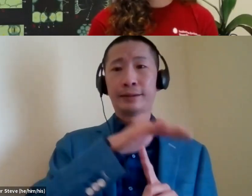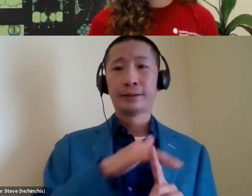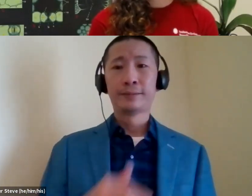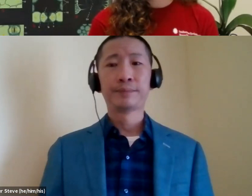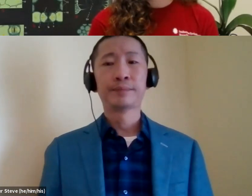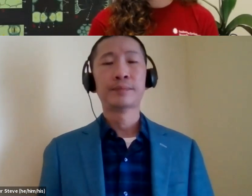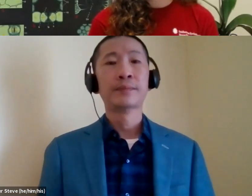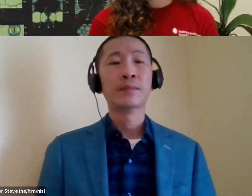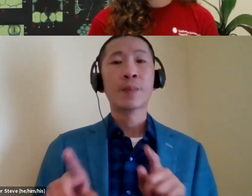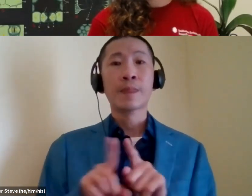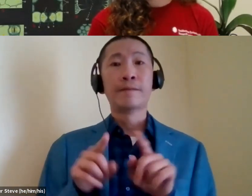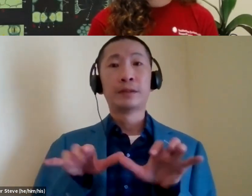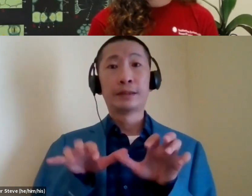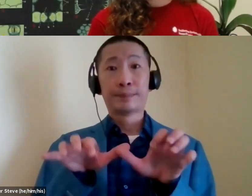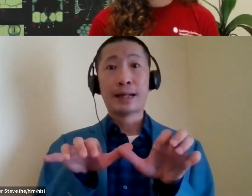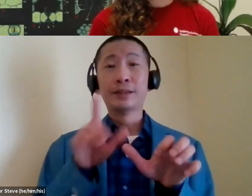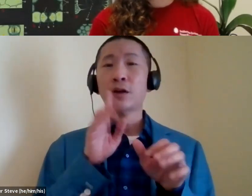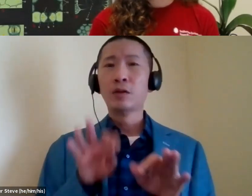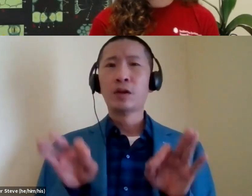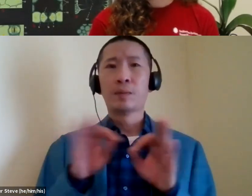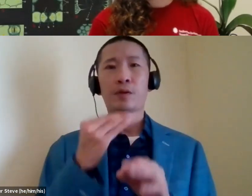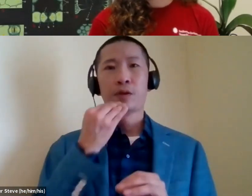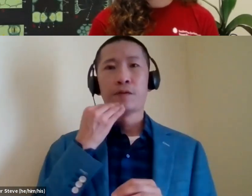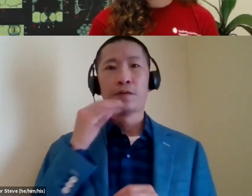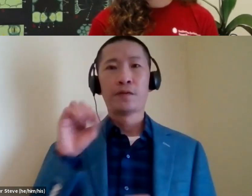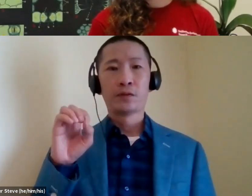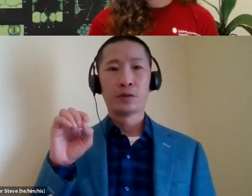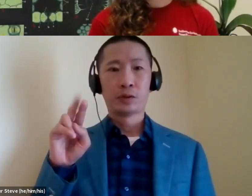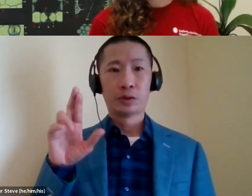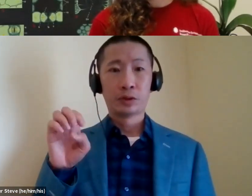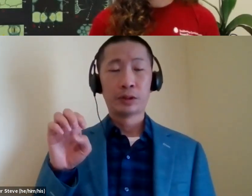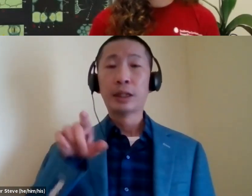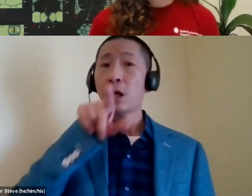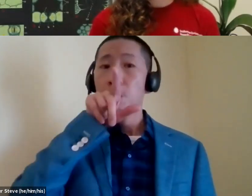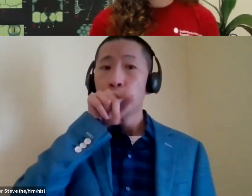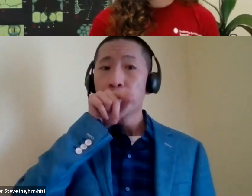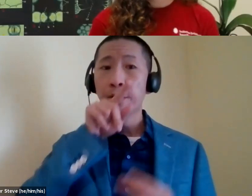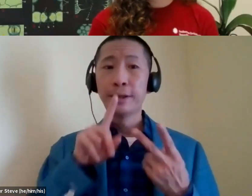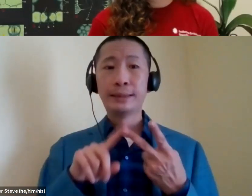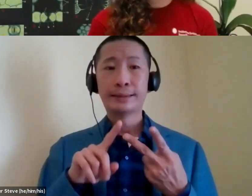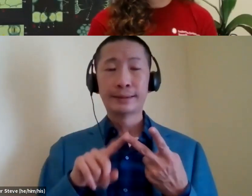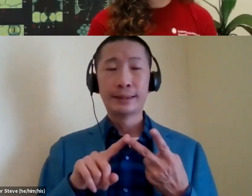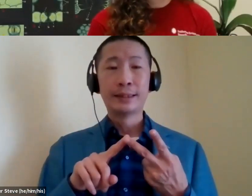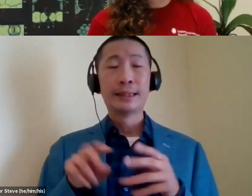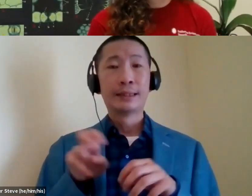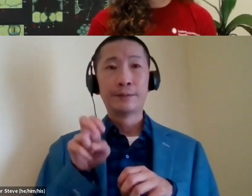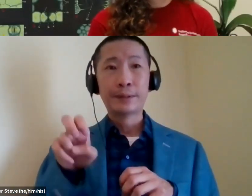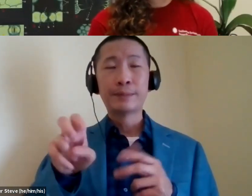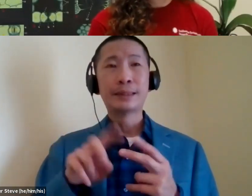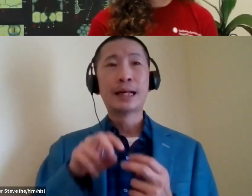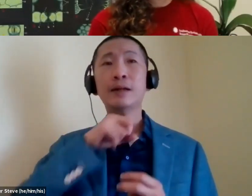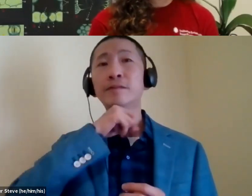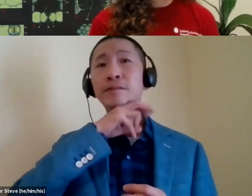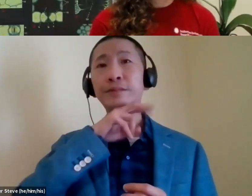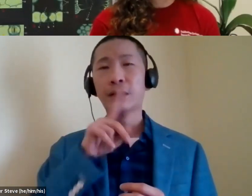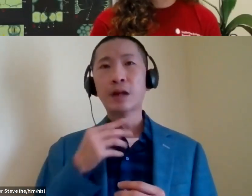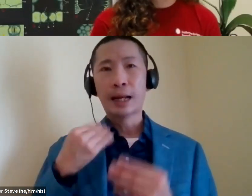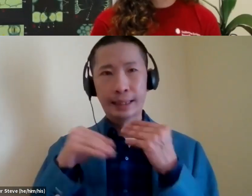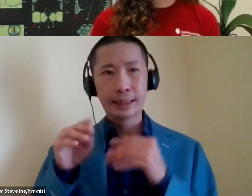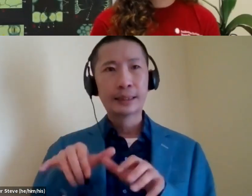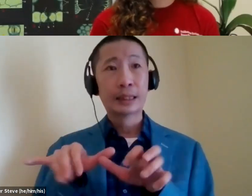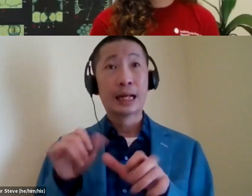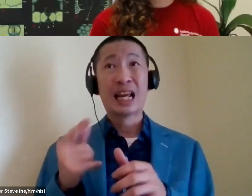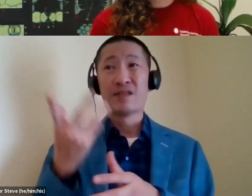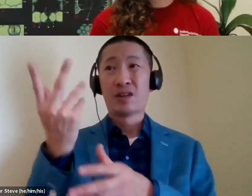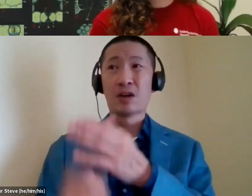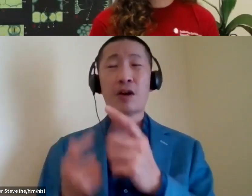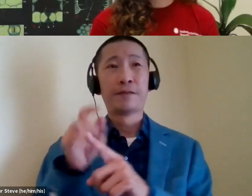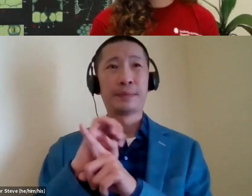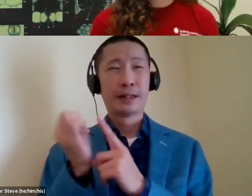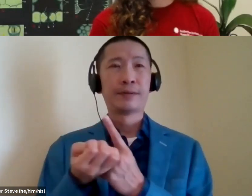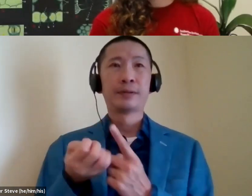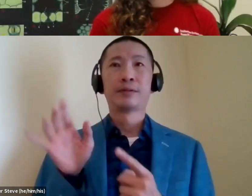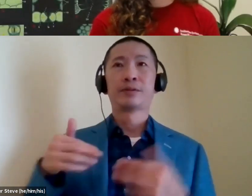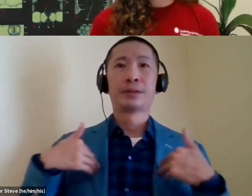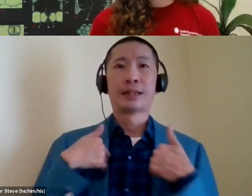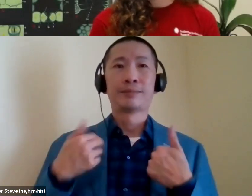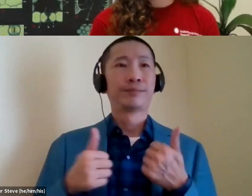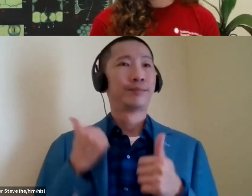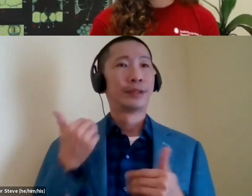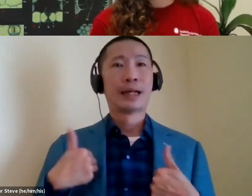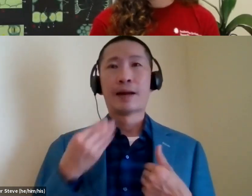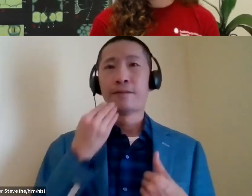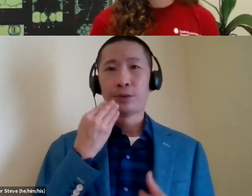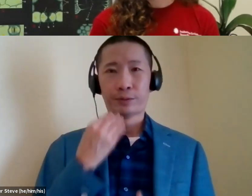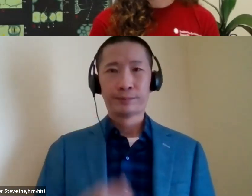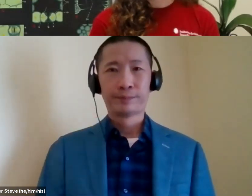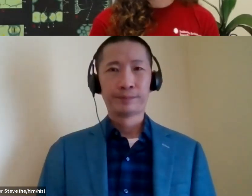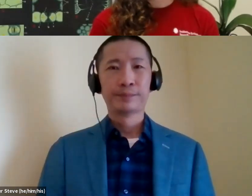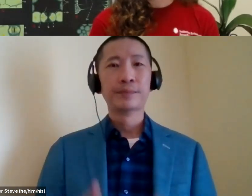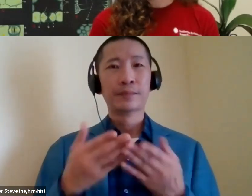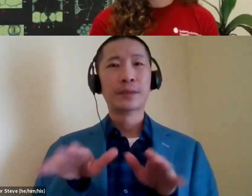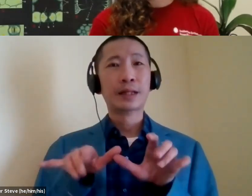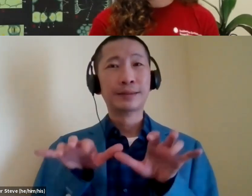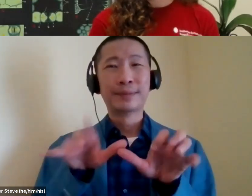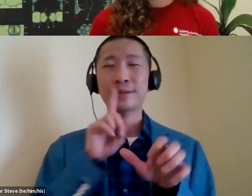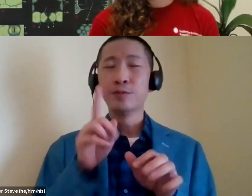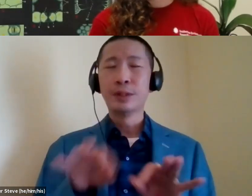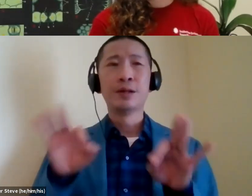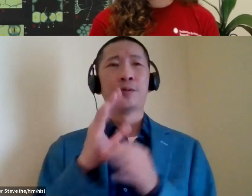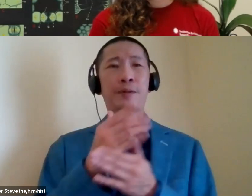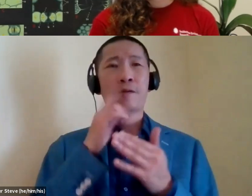Kim Komatsu (she/her): And in addition spiders are really important food source so things like birds or reptiles and amphibians, are eating spiders and so if we lost them from the environment those animals also wouldn't have a food source so overall spiders are really critical for a healthy ecosystem.